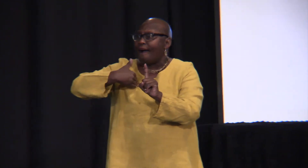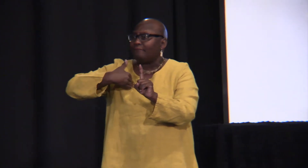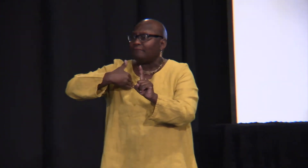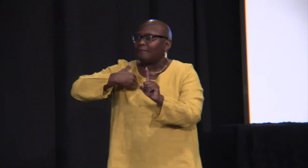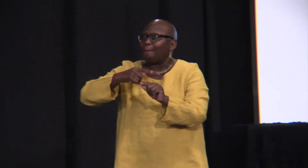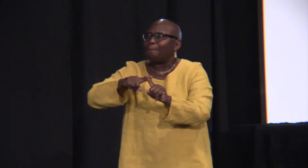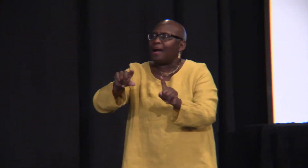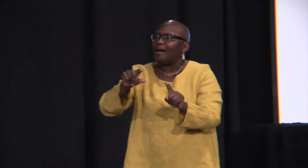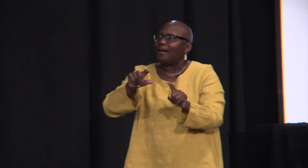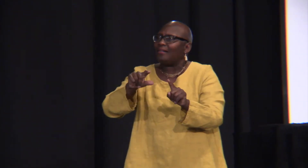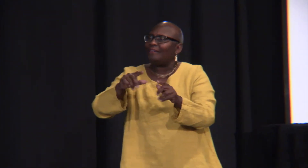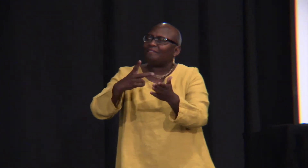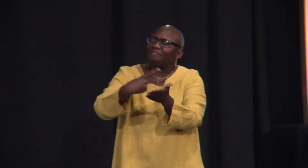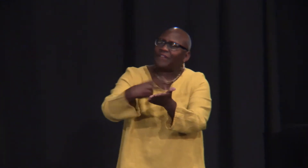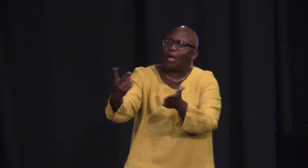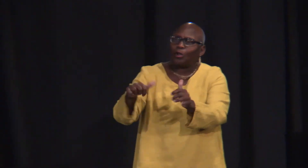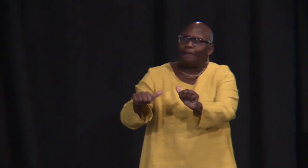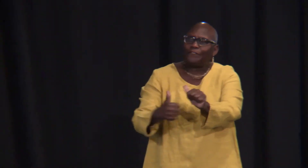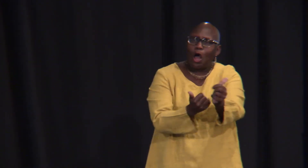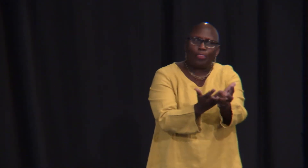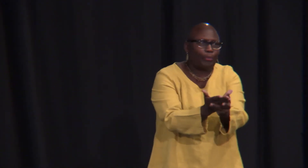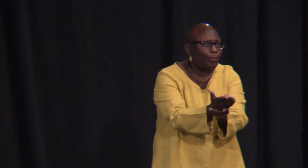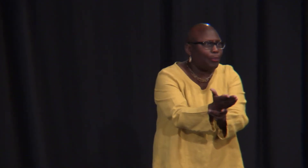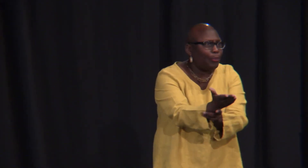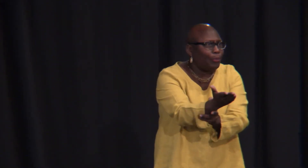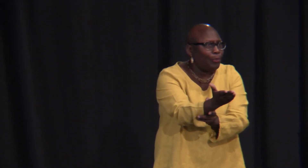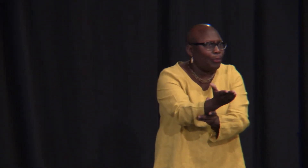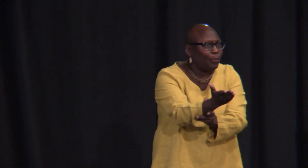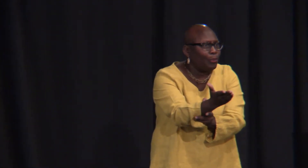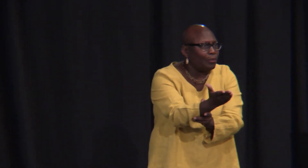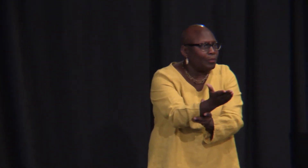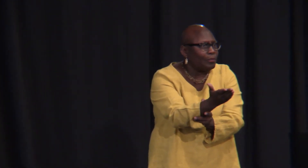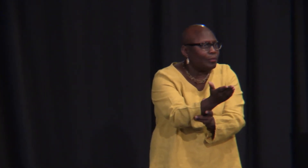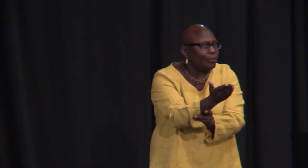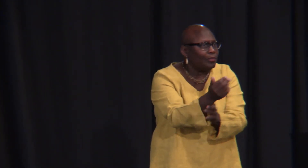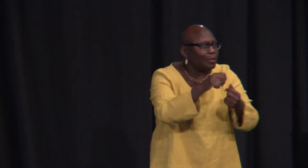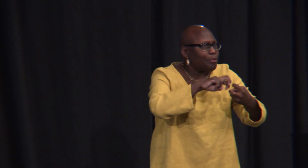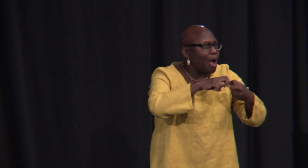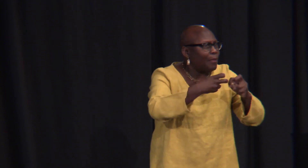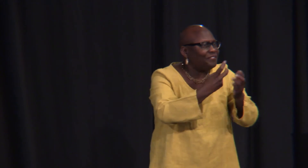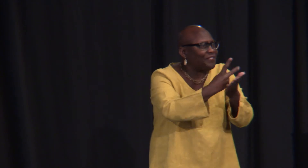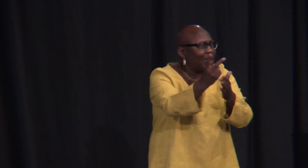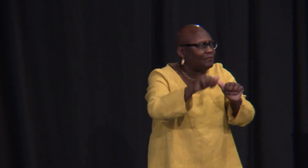What do we do in middle school, in high school. What do we do?